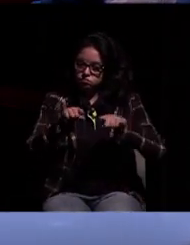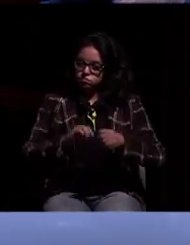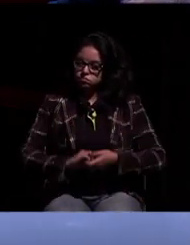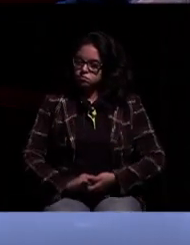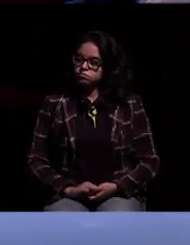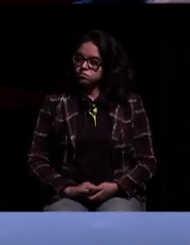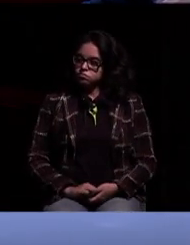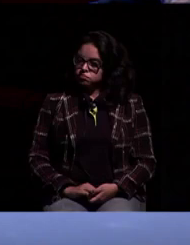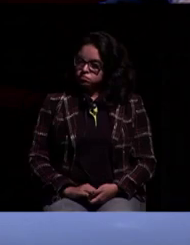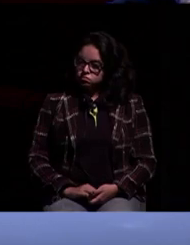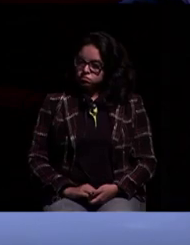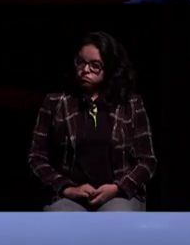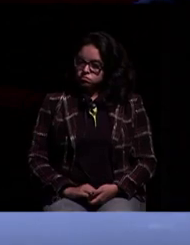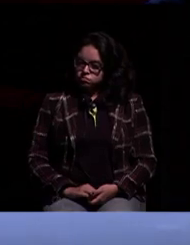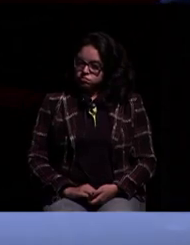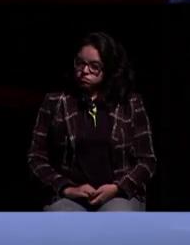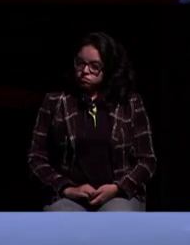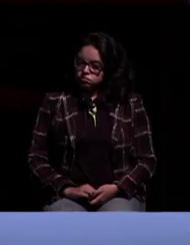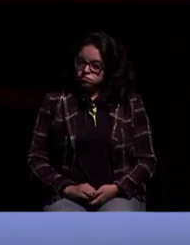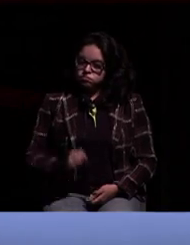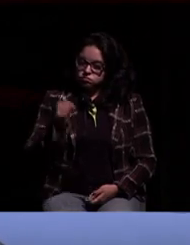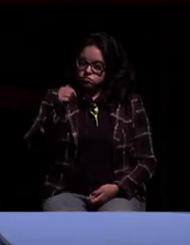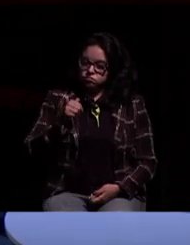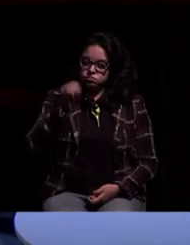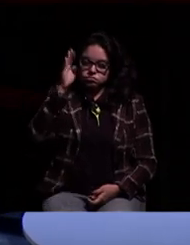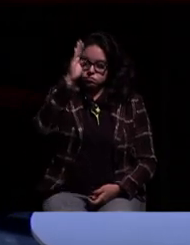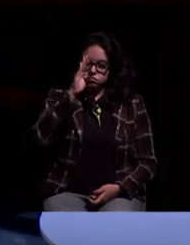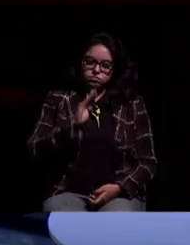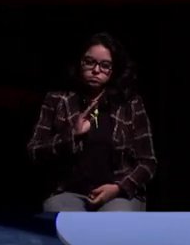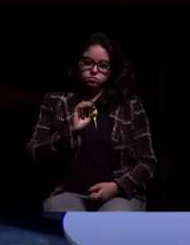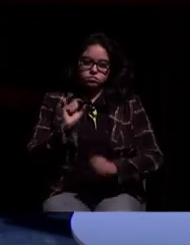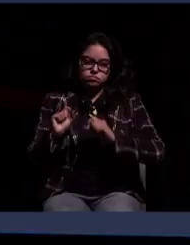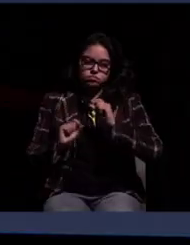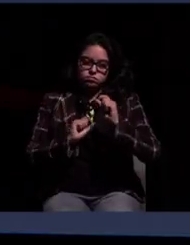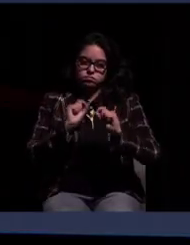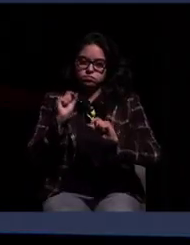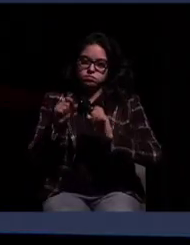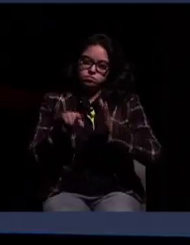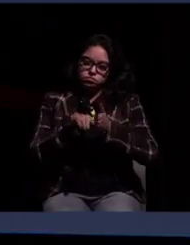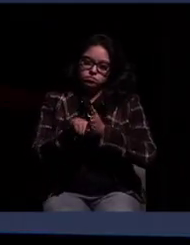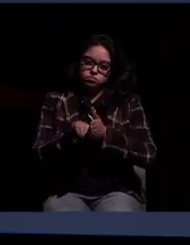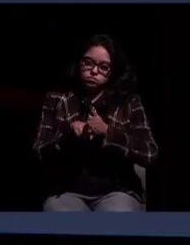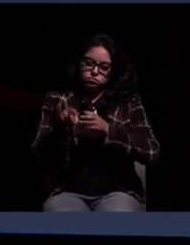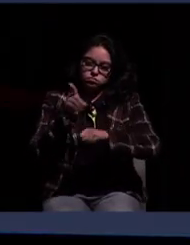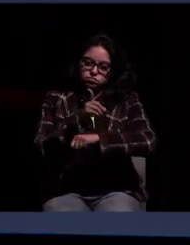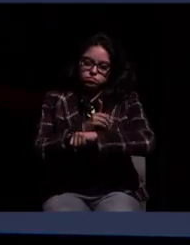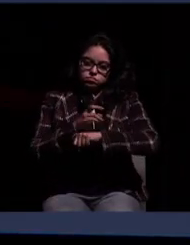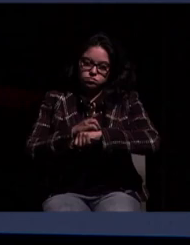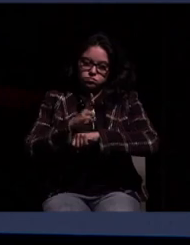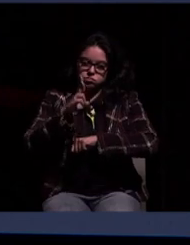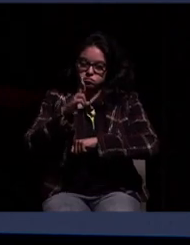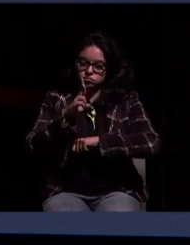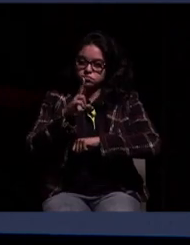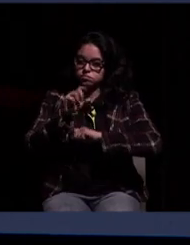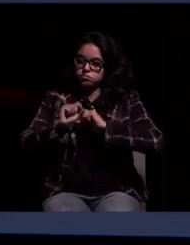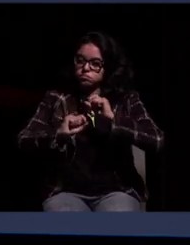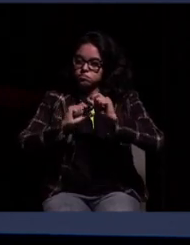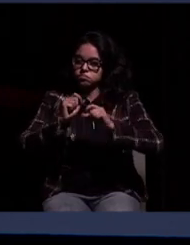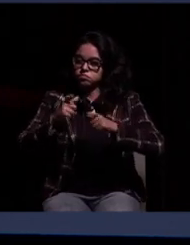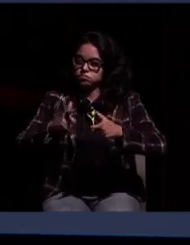And of Brazil, the doctorate research, carried out in the region of the Vale do Jequitinhonha,